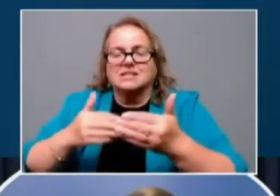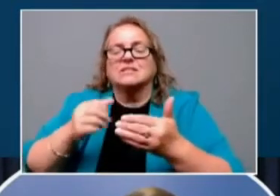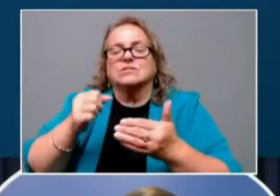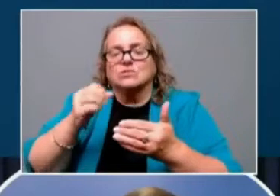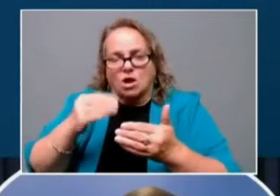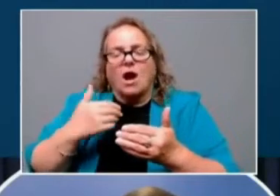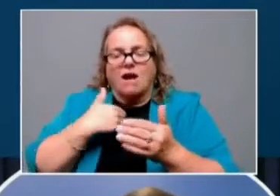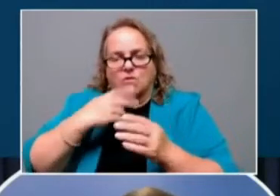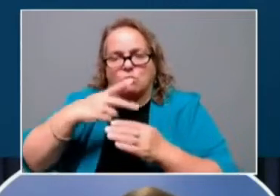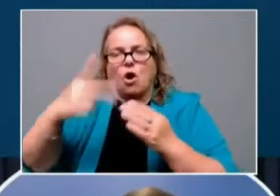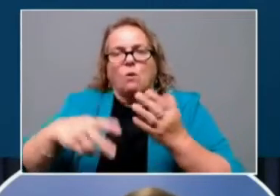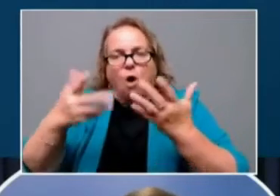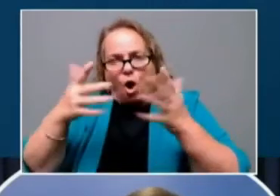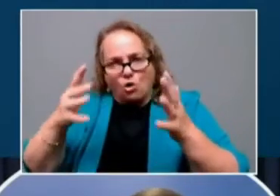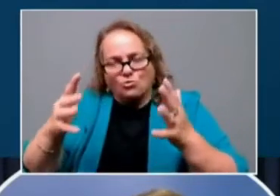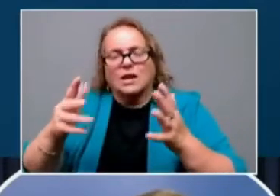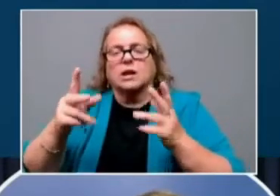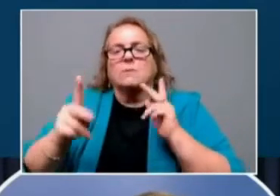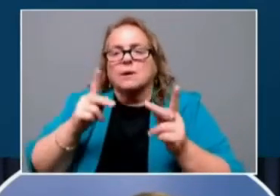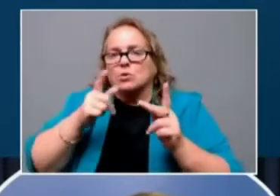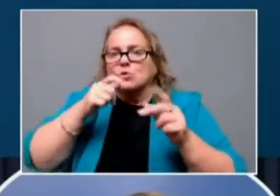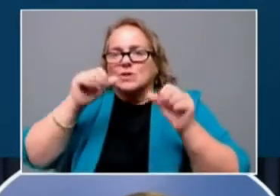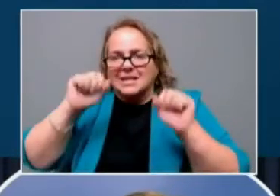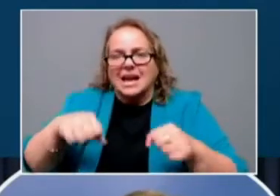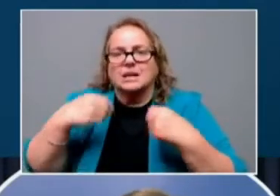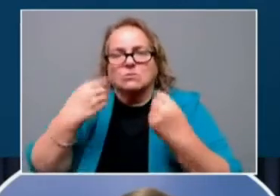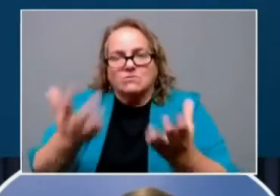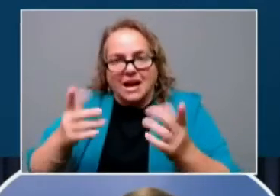already in place for absolutely anybody who needs it. All they do is go to the